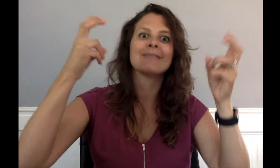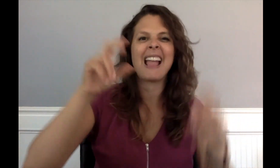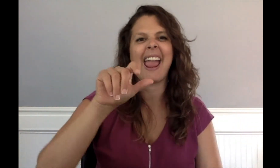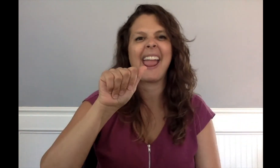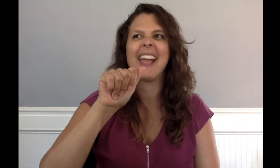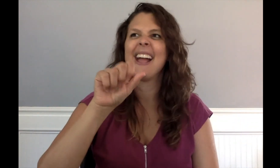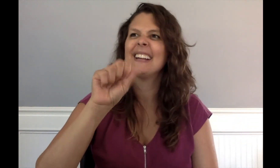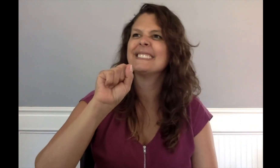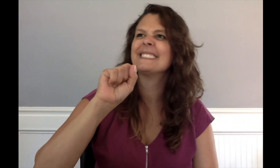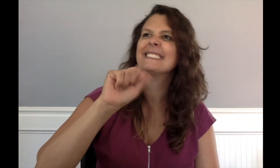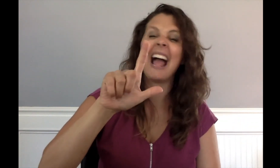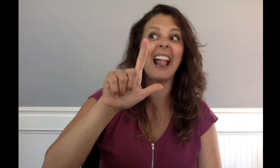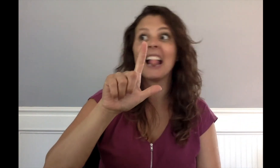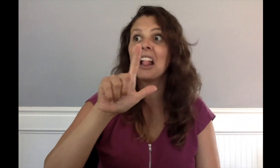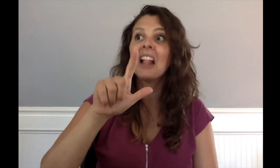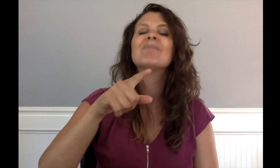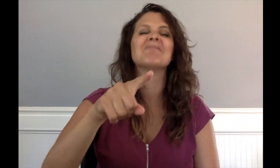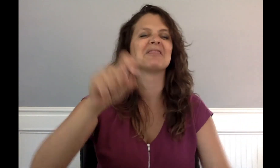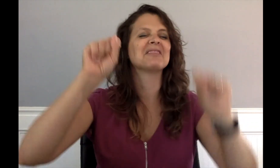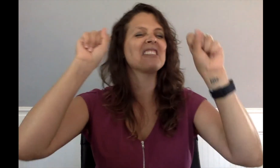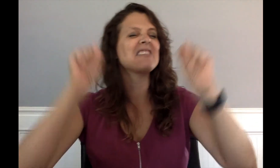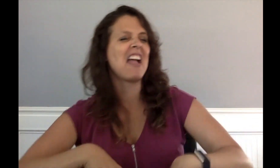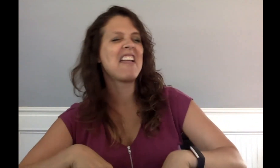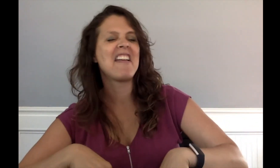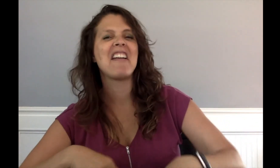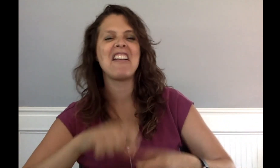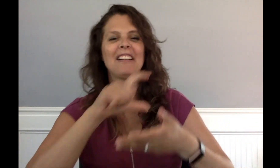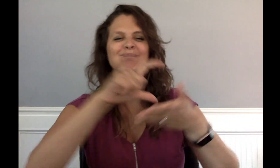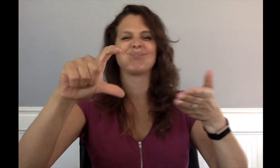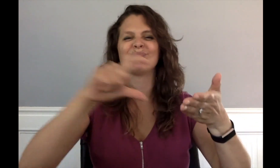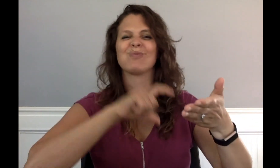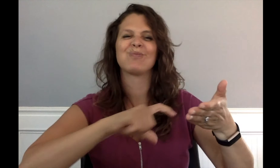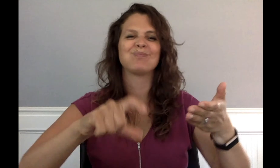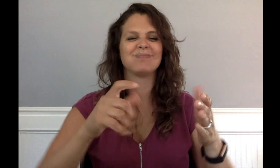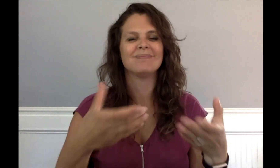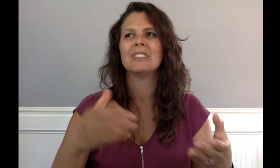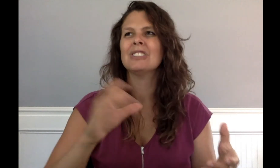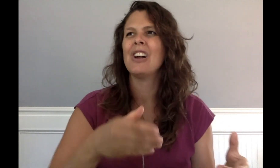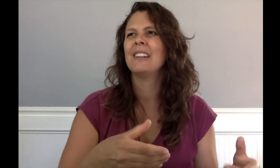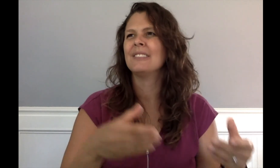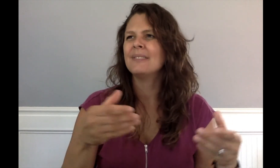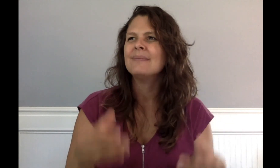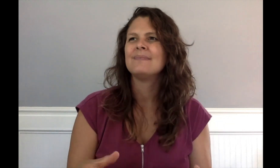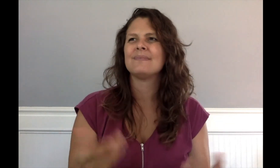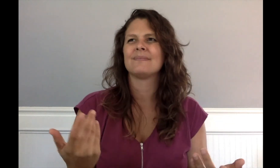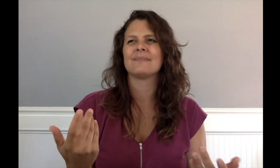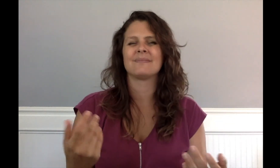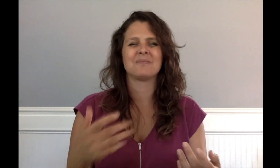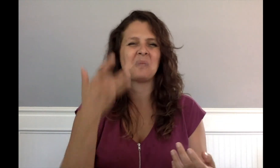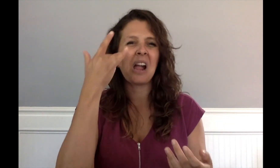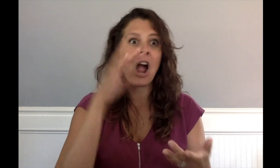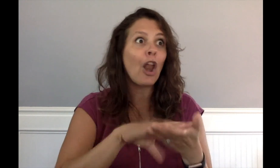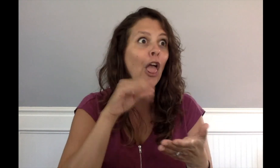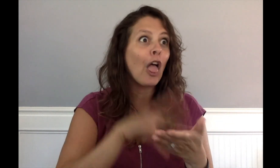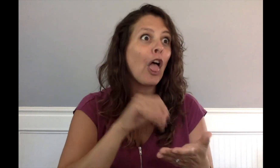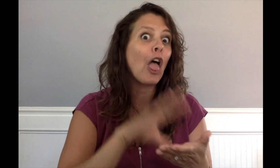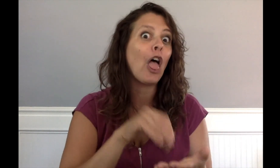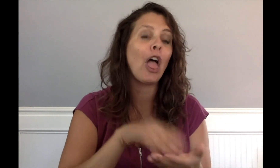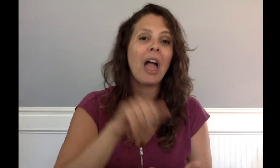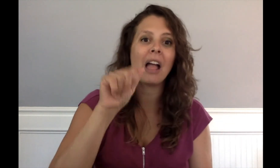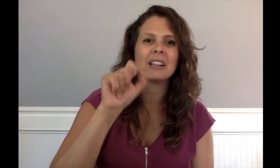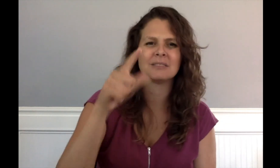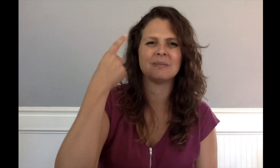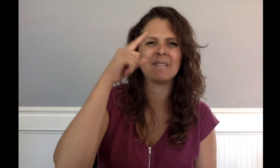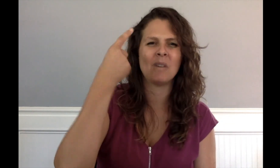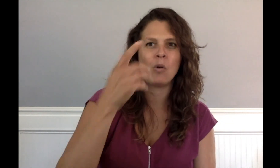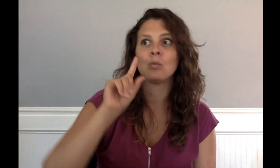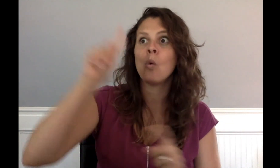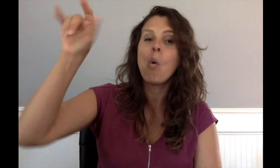ASL? You Can! Charlie wouldn't have anyone to sign